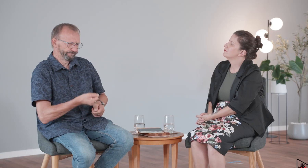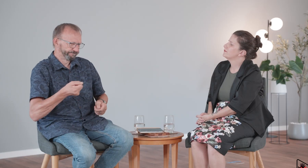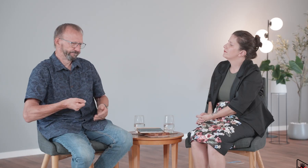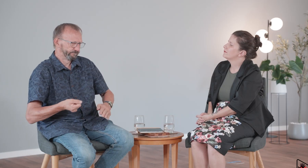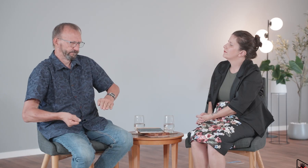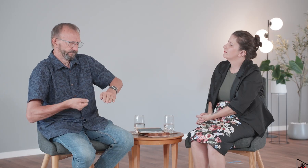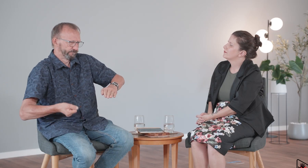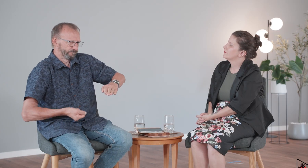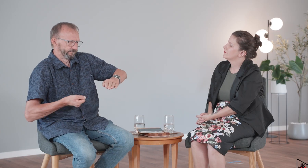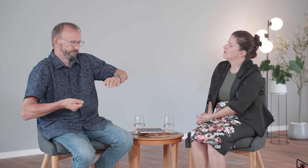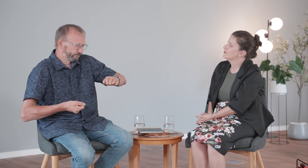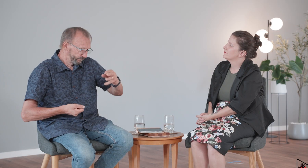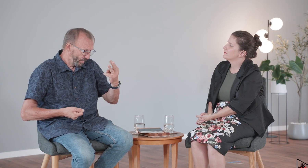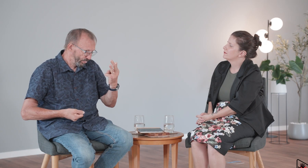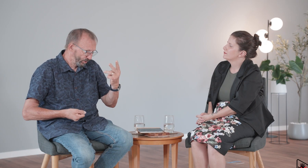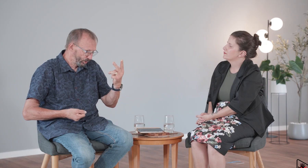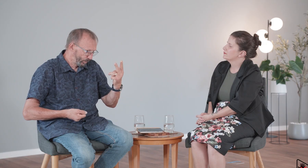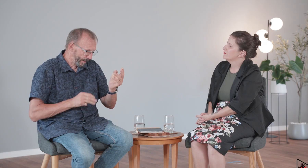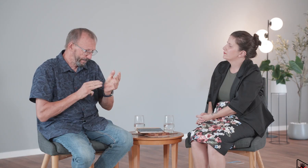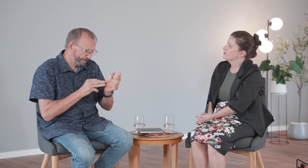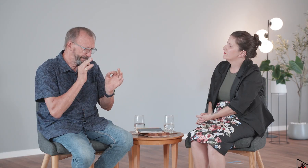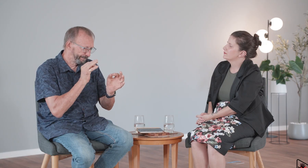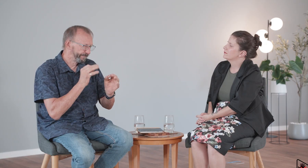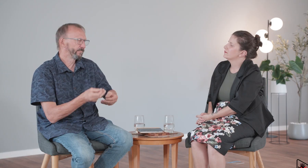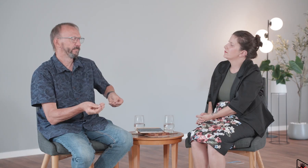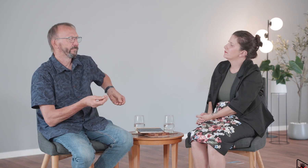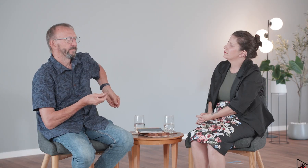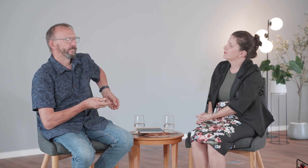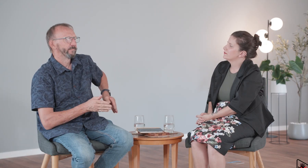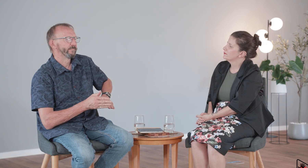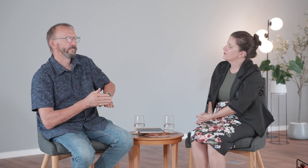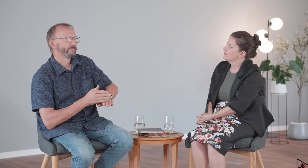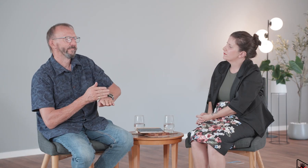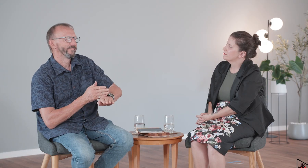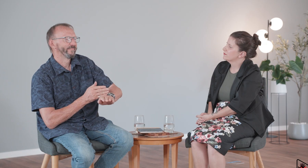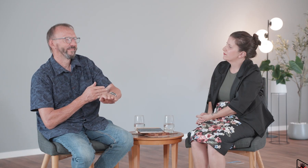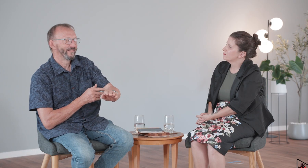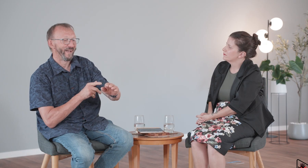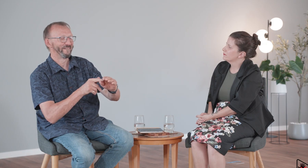So there's a crank handle for setting the thickness. If I set that to 32 mm,